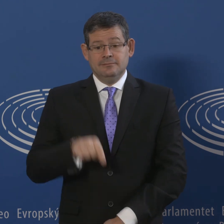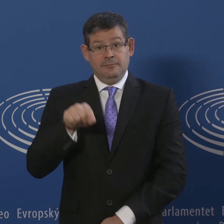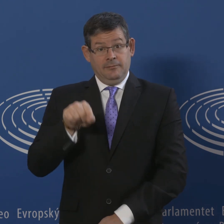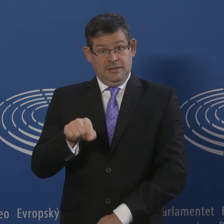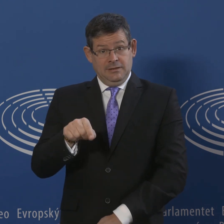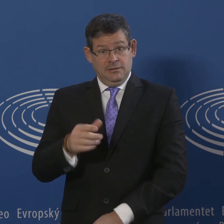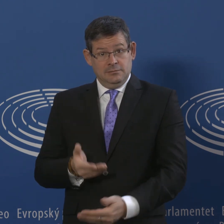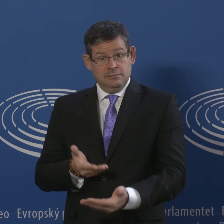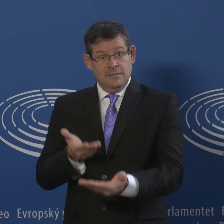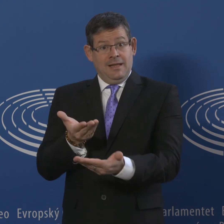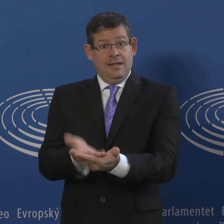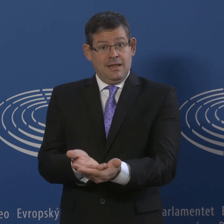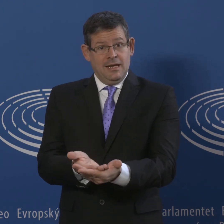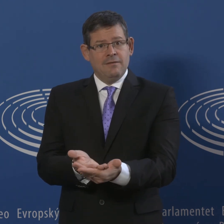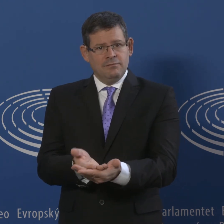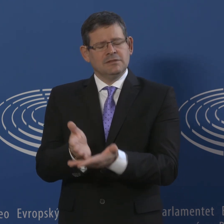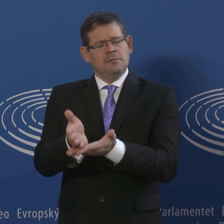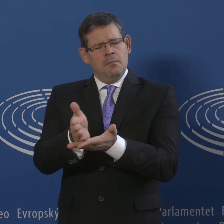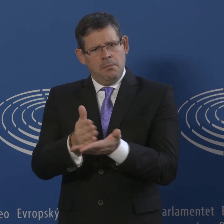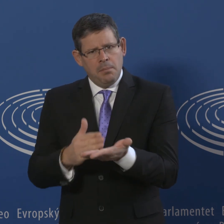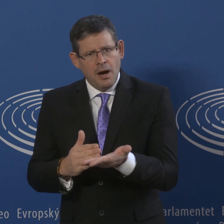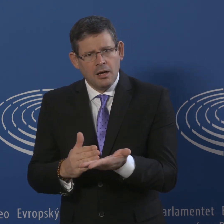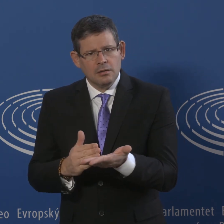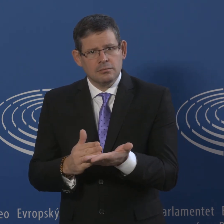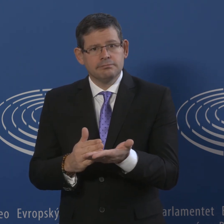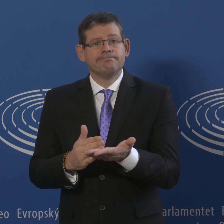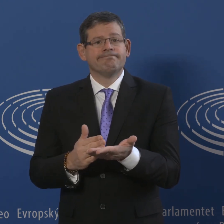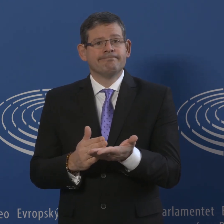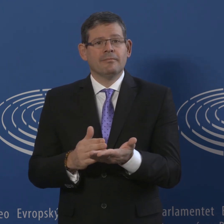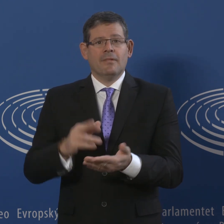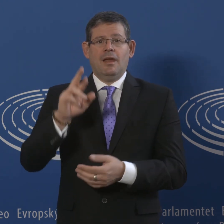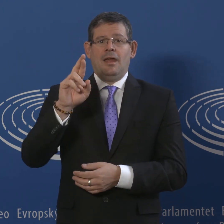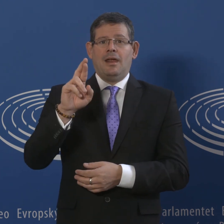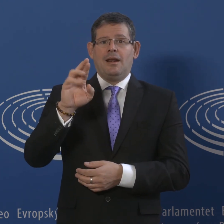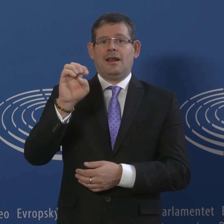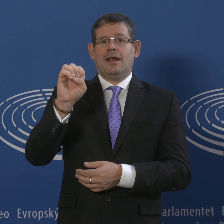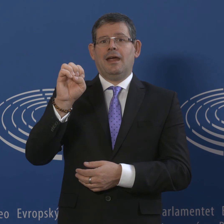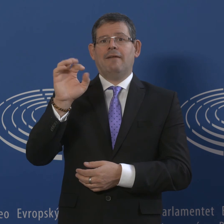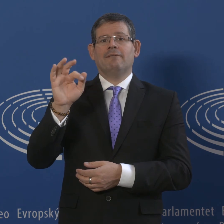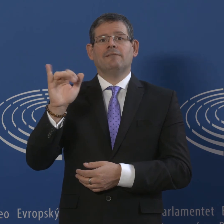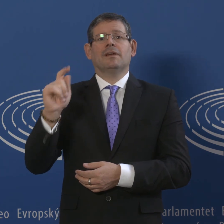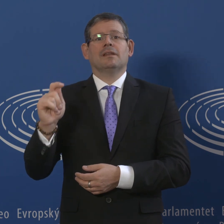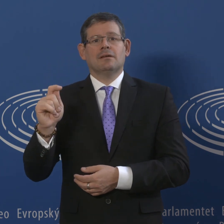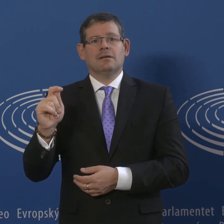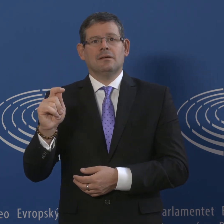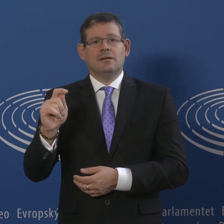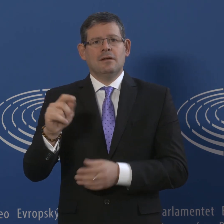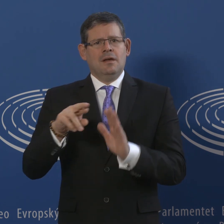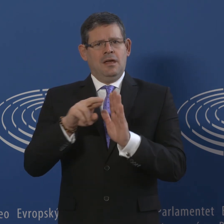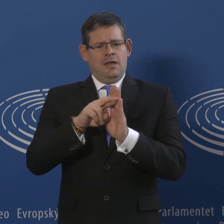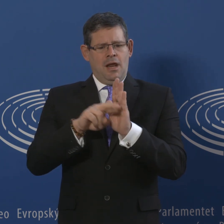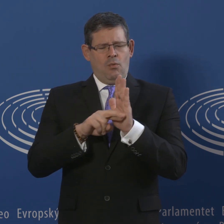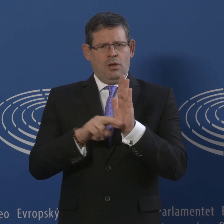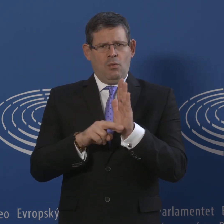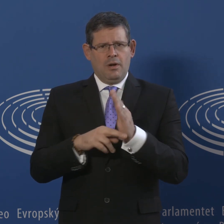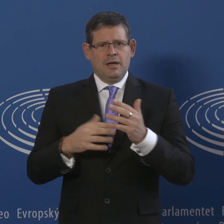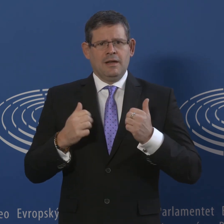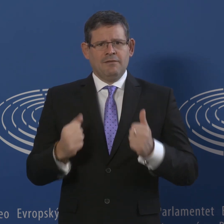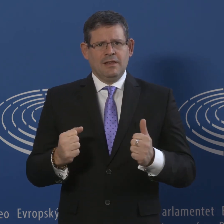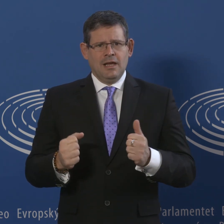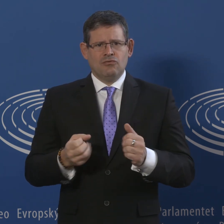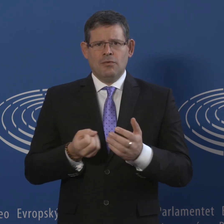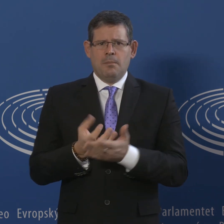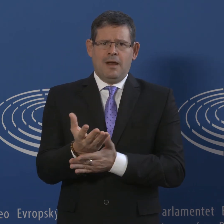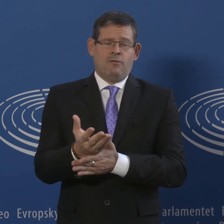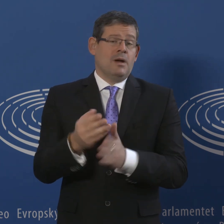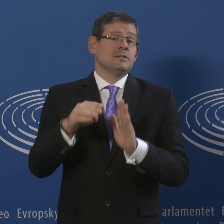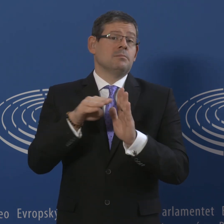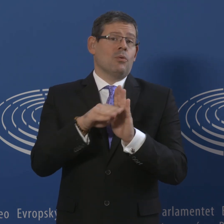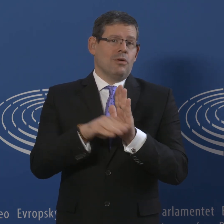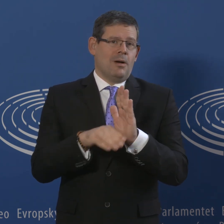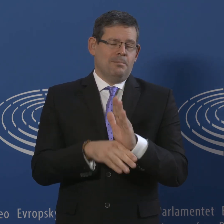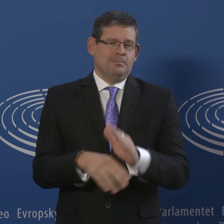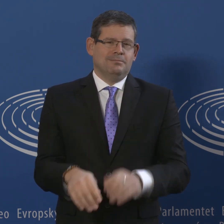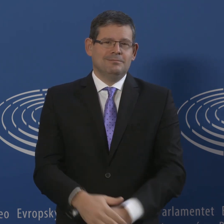This initiative is also part of the Regulatory Fitness and Performance Programme (REFIT).